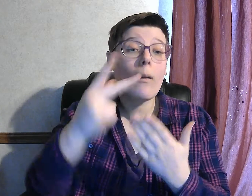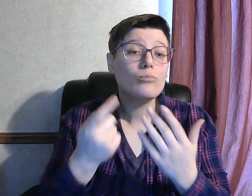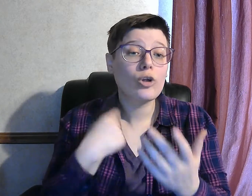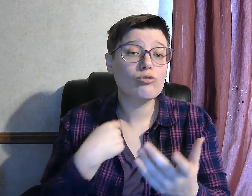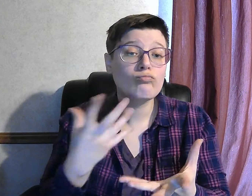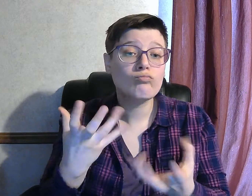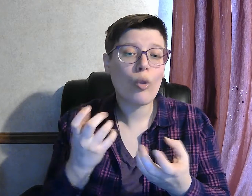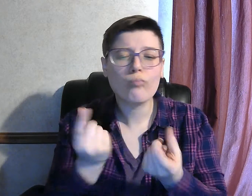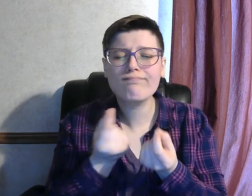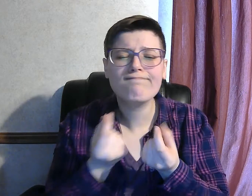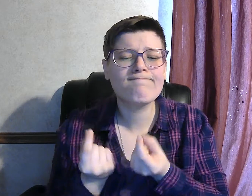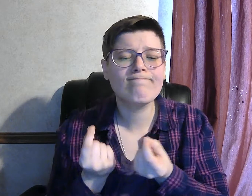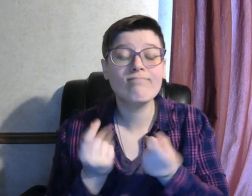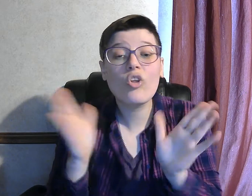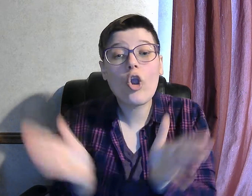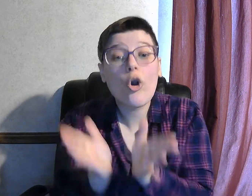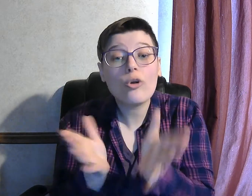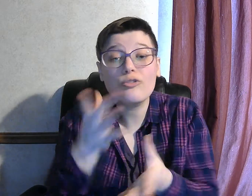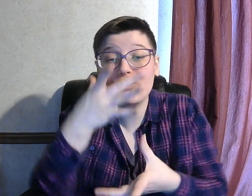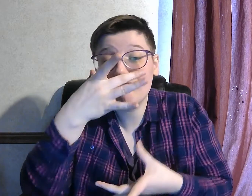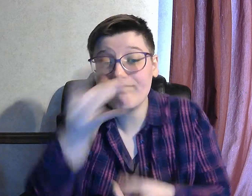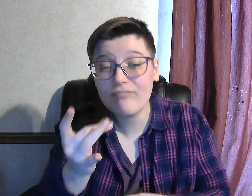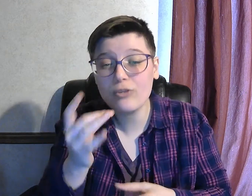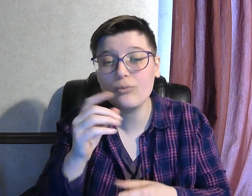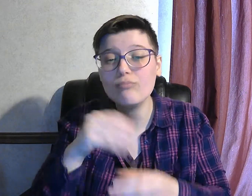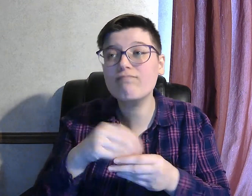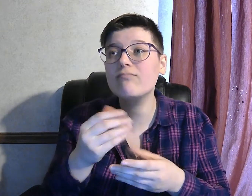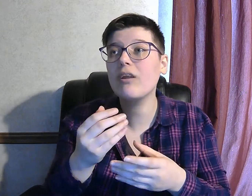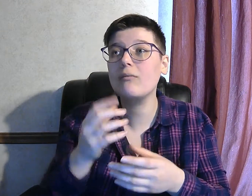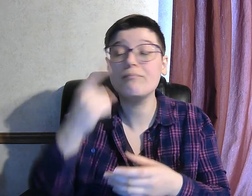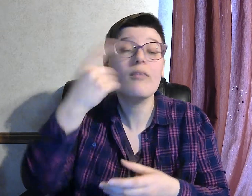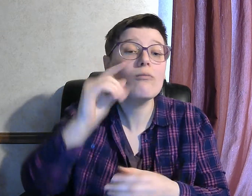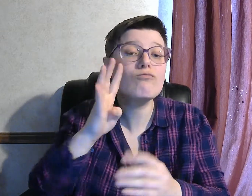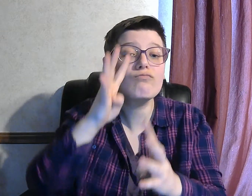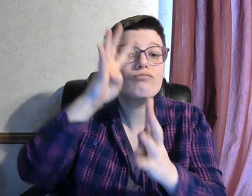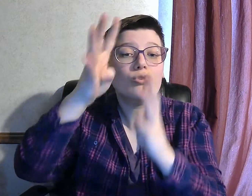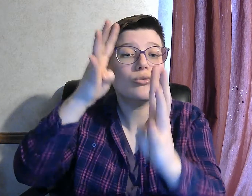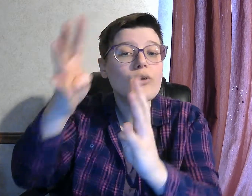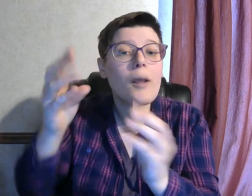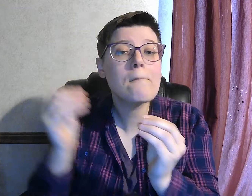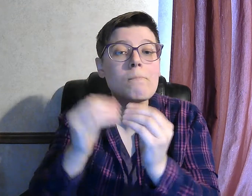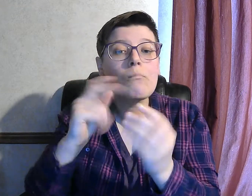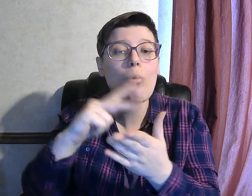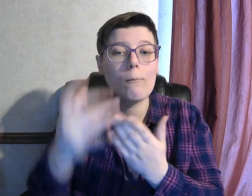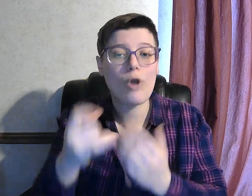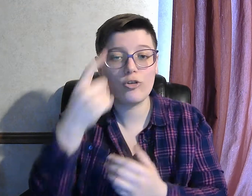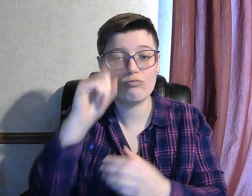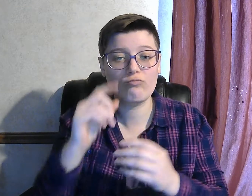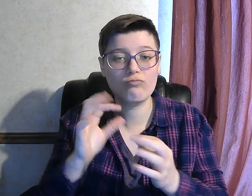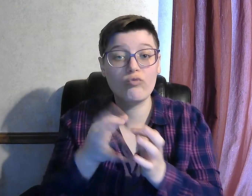I want to encourage interest in accepting interpreting projects for literature.